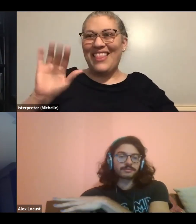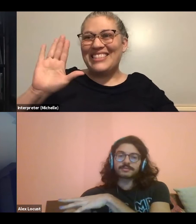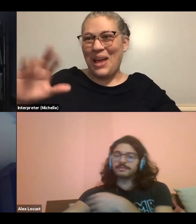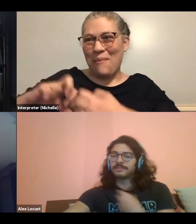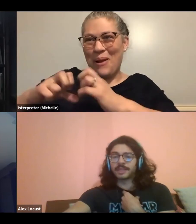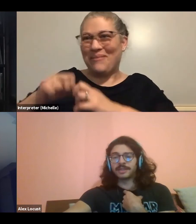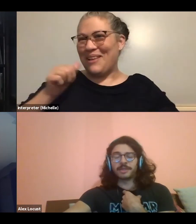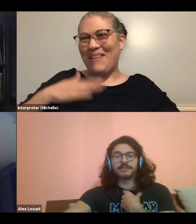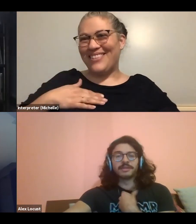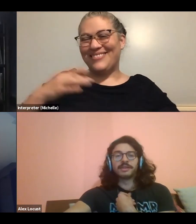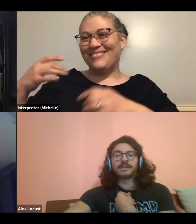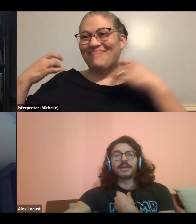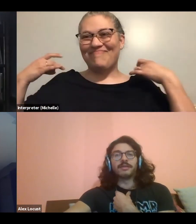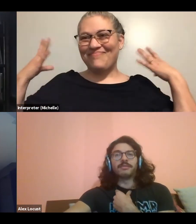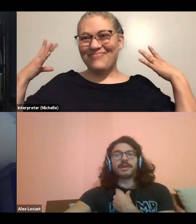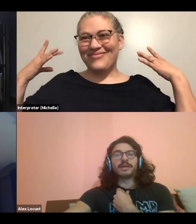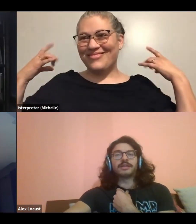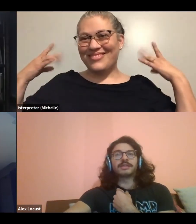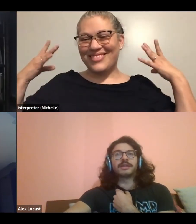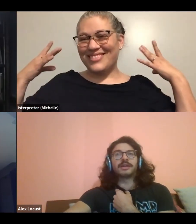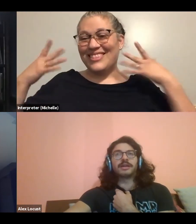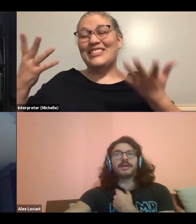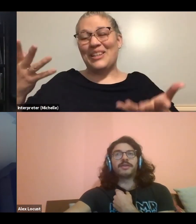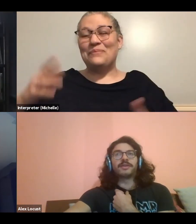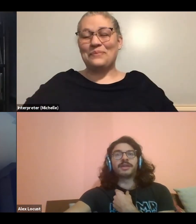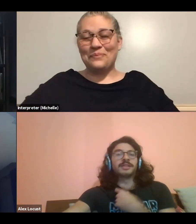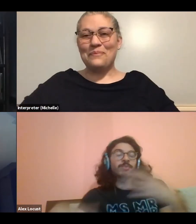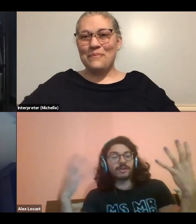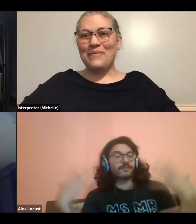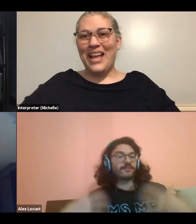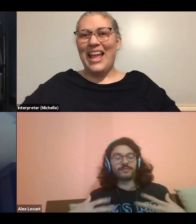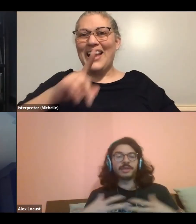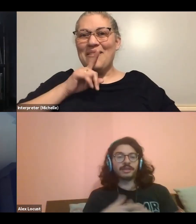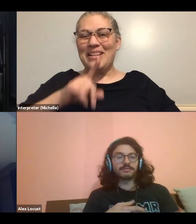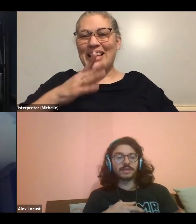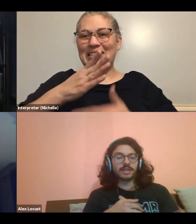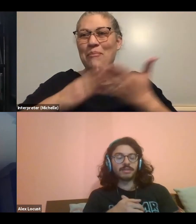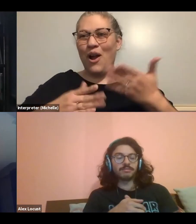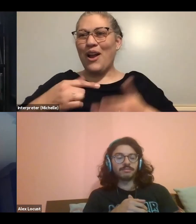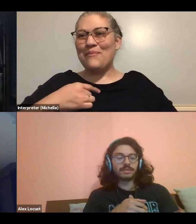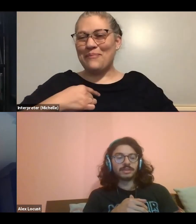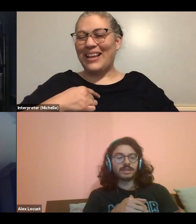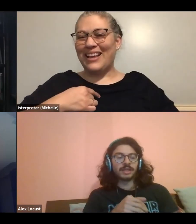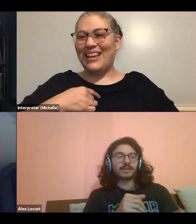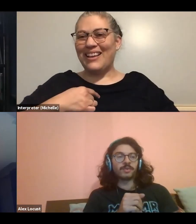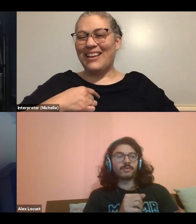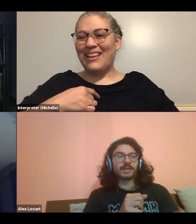Alex Locust: Consider, is that, like if you, you know I like to say, disability it's like you know VIP party right like you're in line.